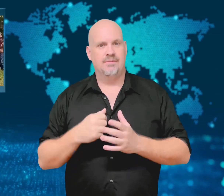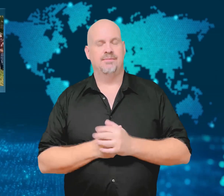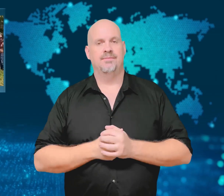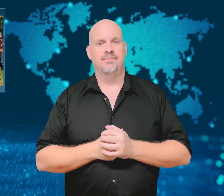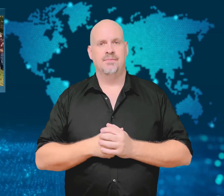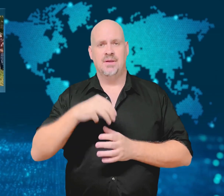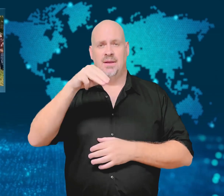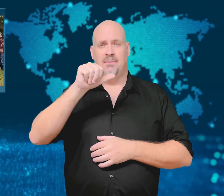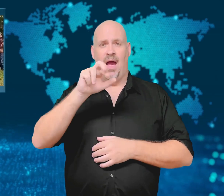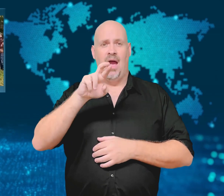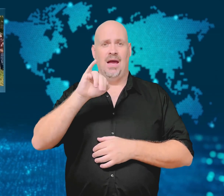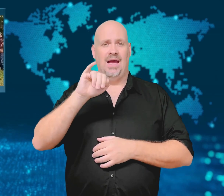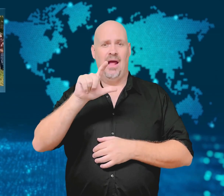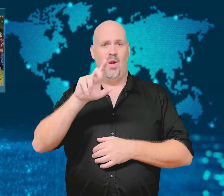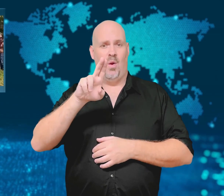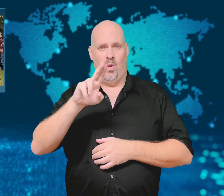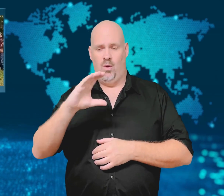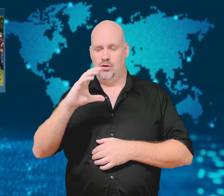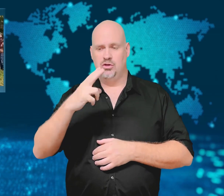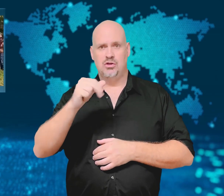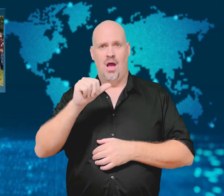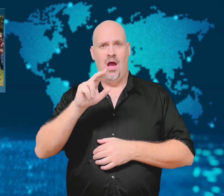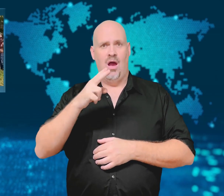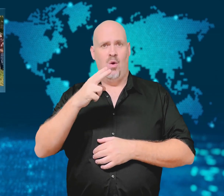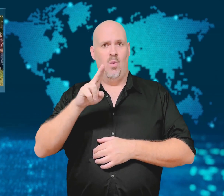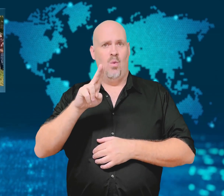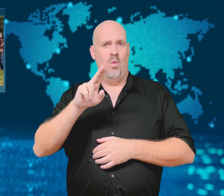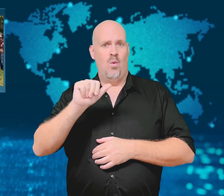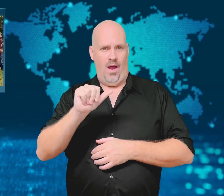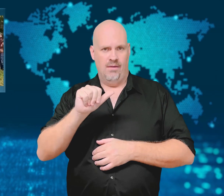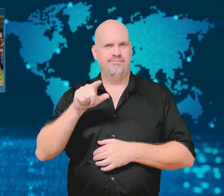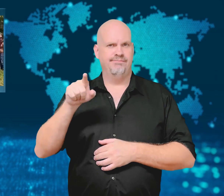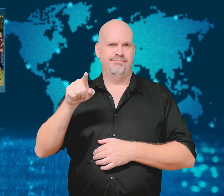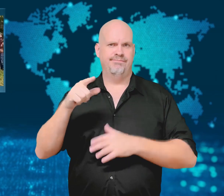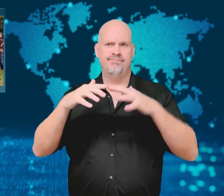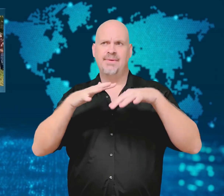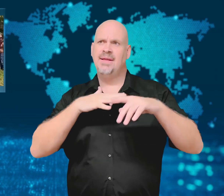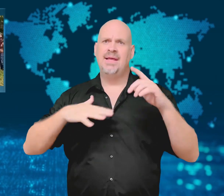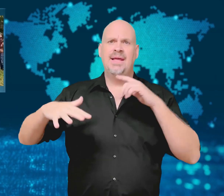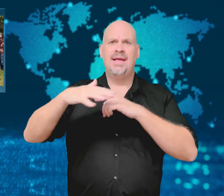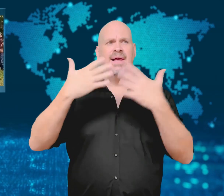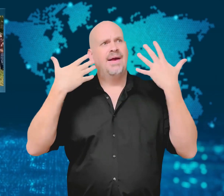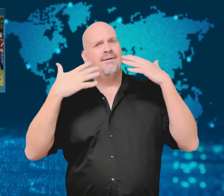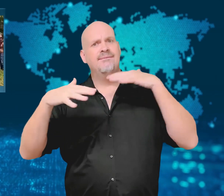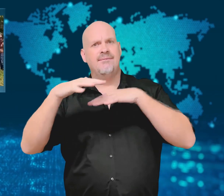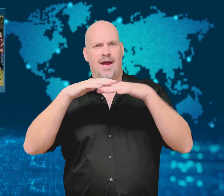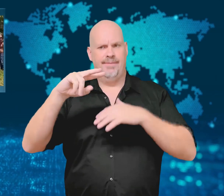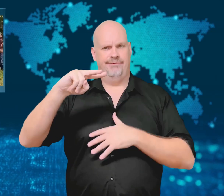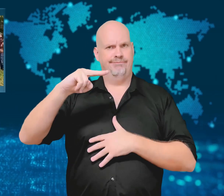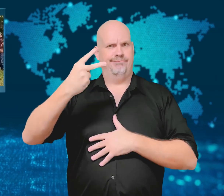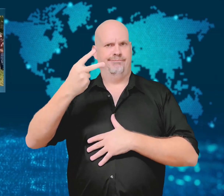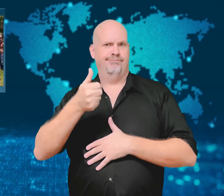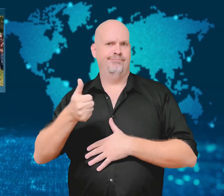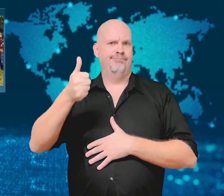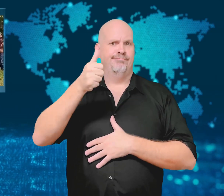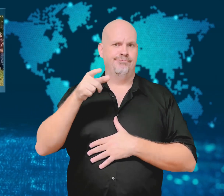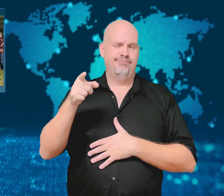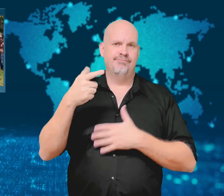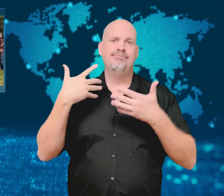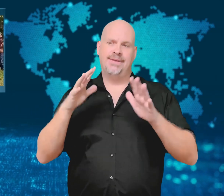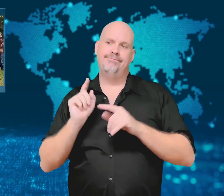They also said there were elderly, diabetic,